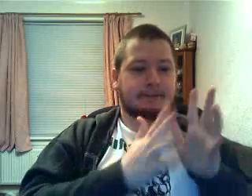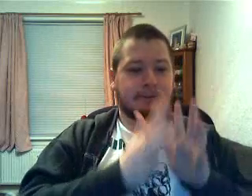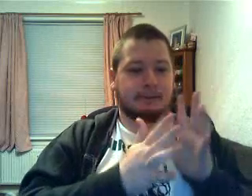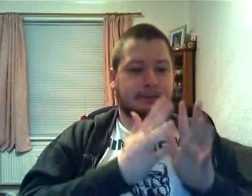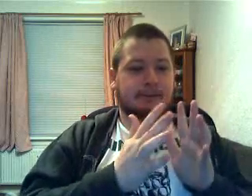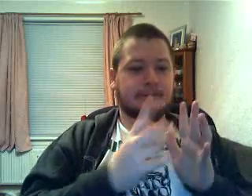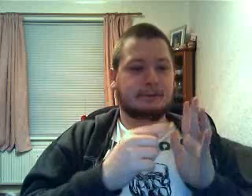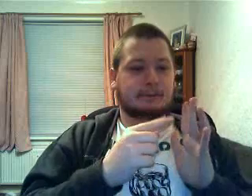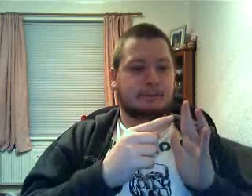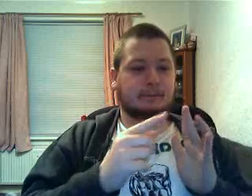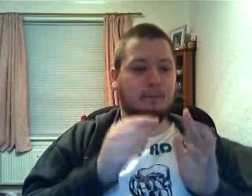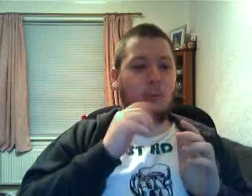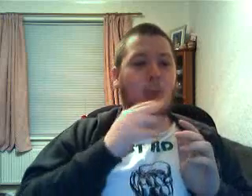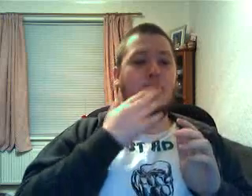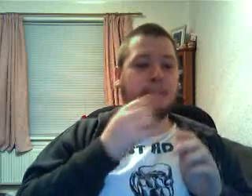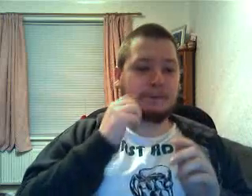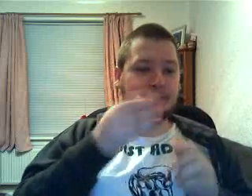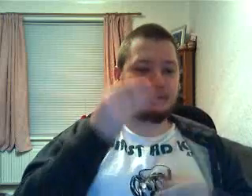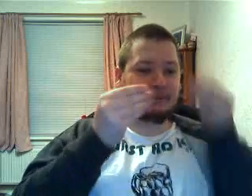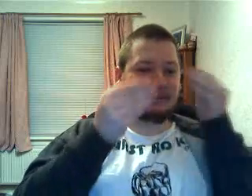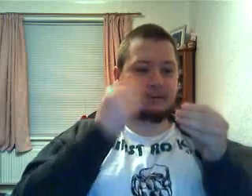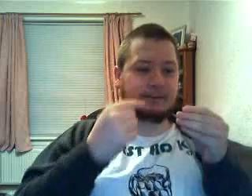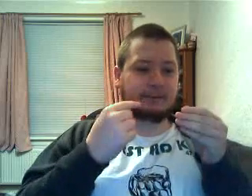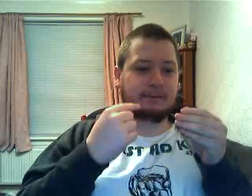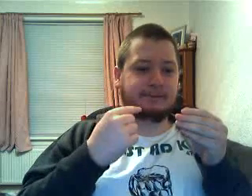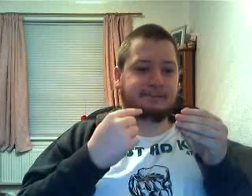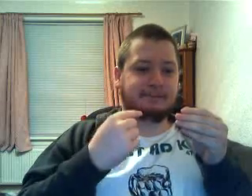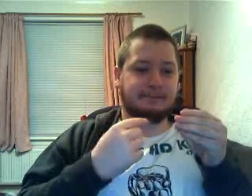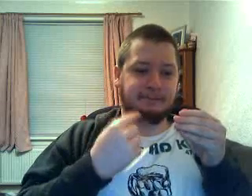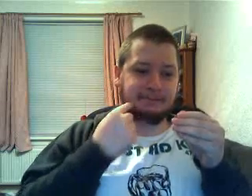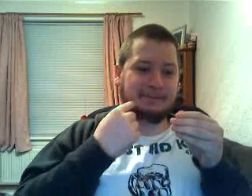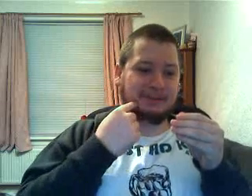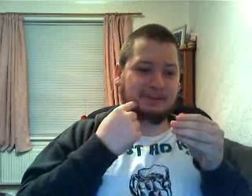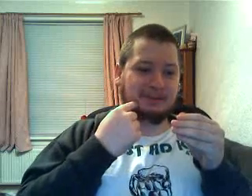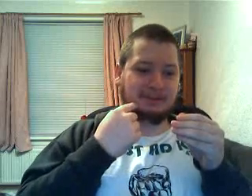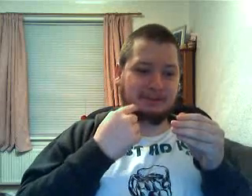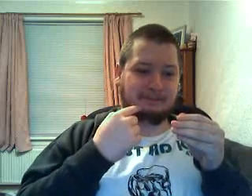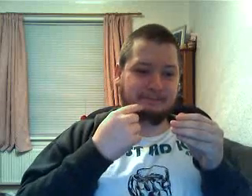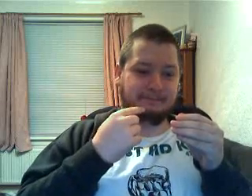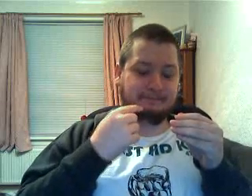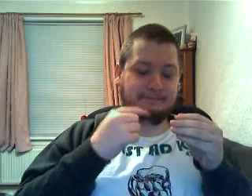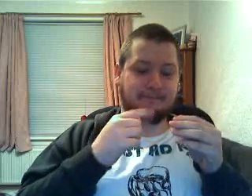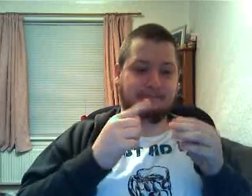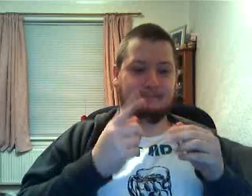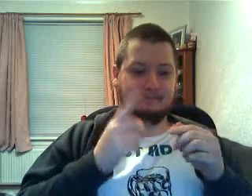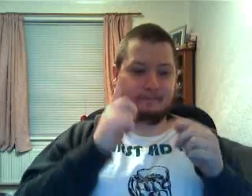some signs and go "oh!" learning easy, but